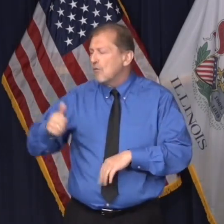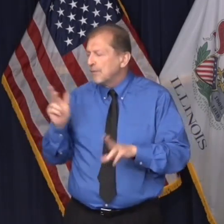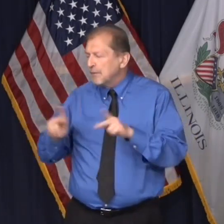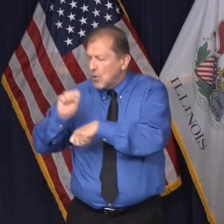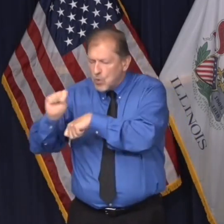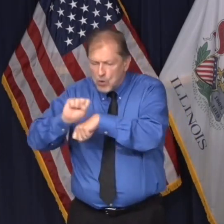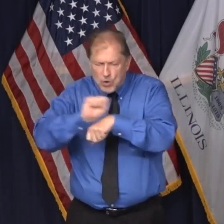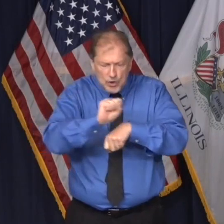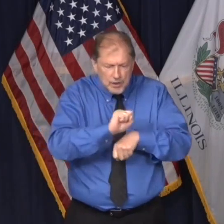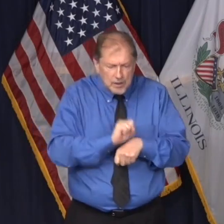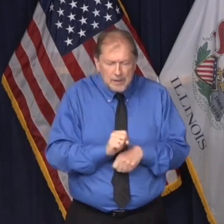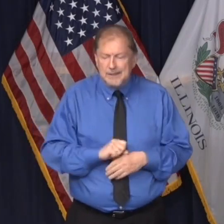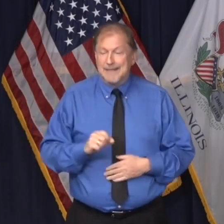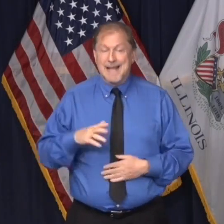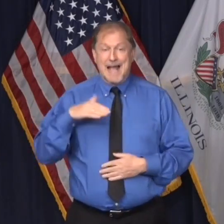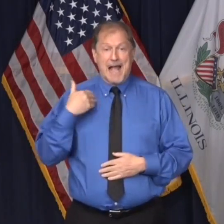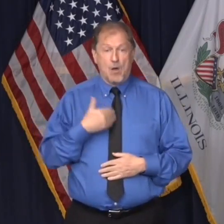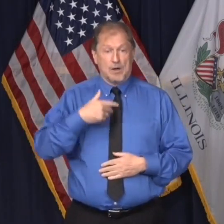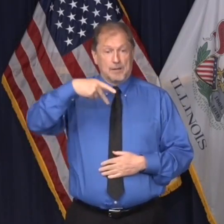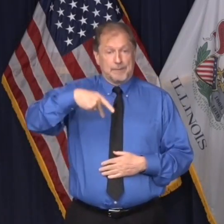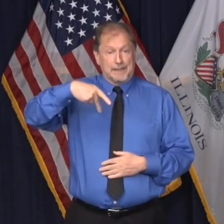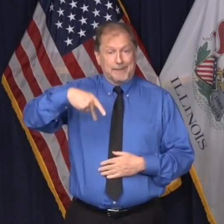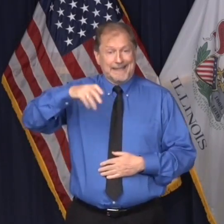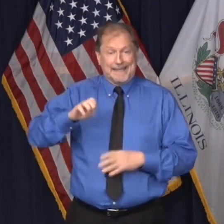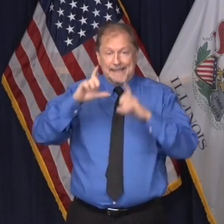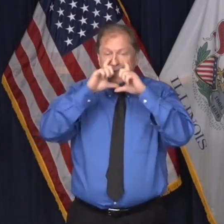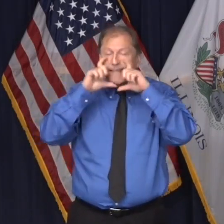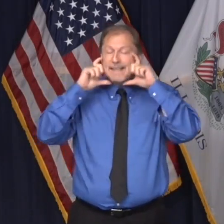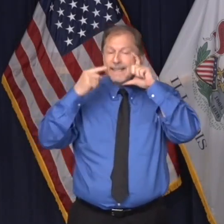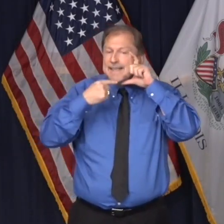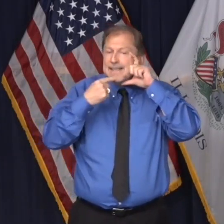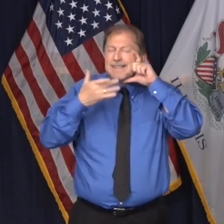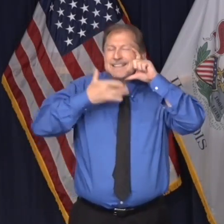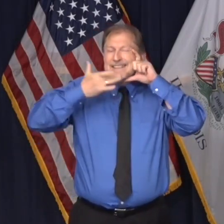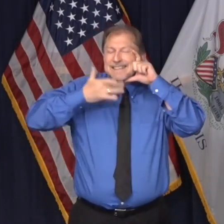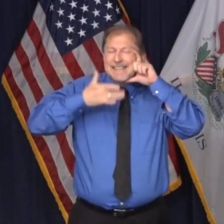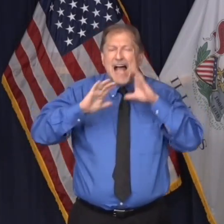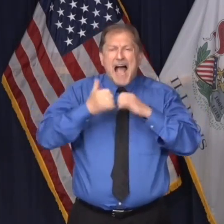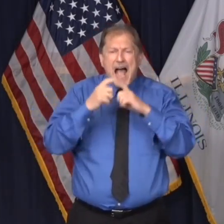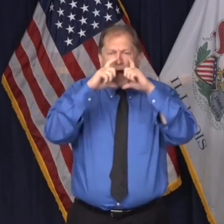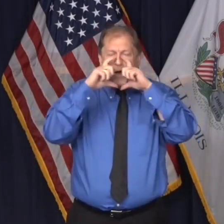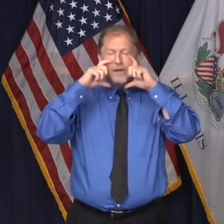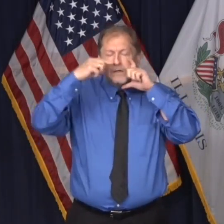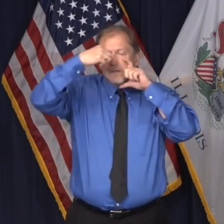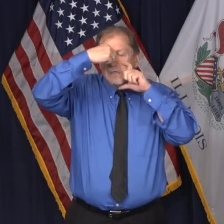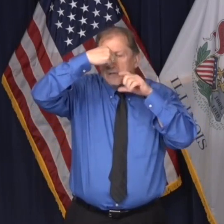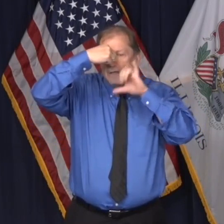OUR WORKERS IN NURSING HOMES, HOSPITALS, CLINICS, LAW